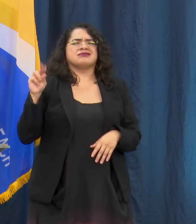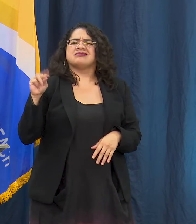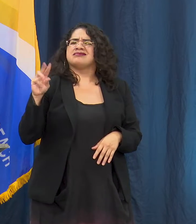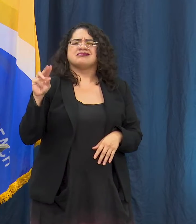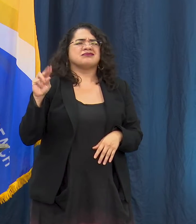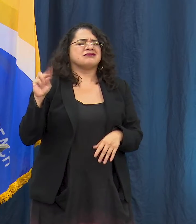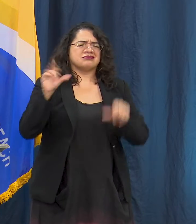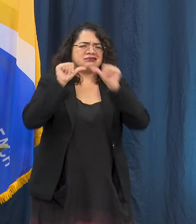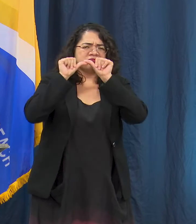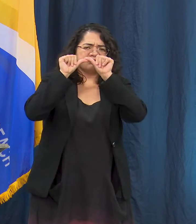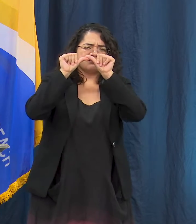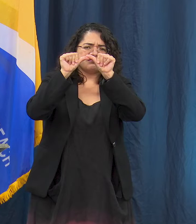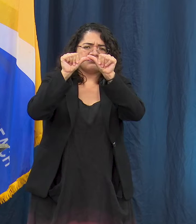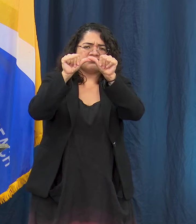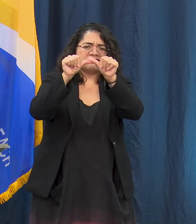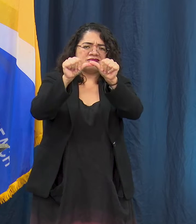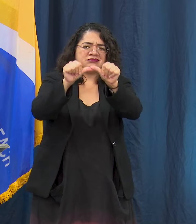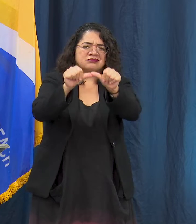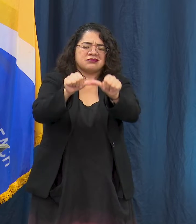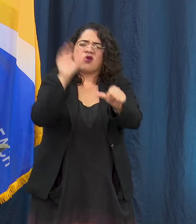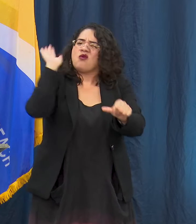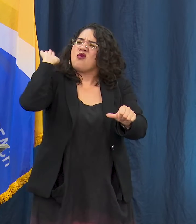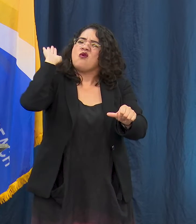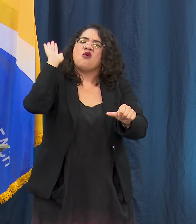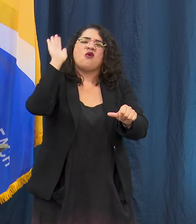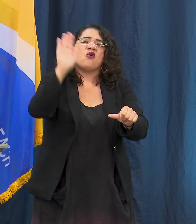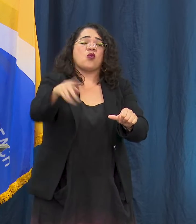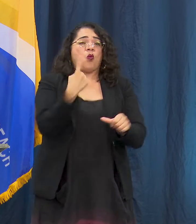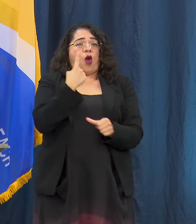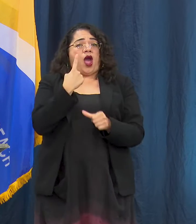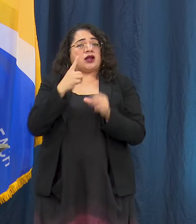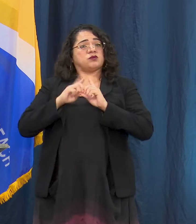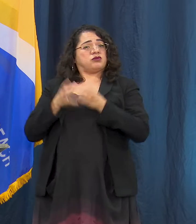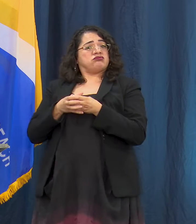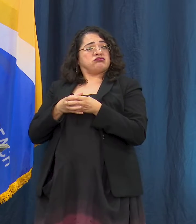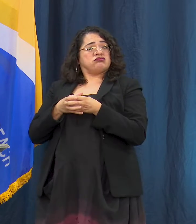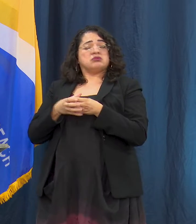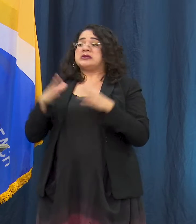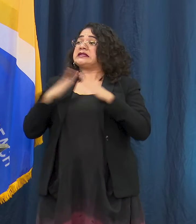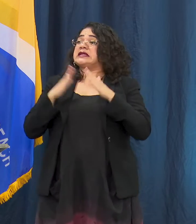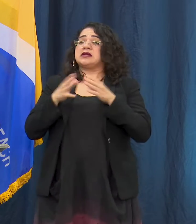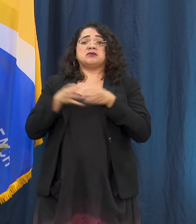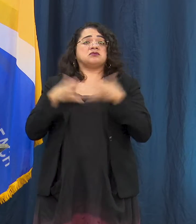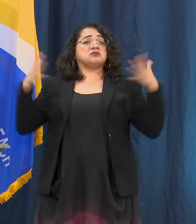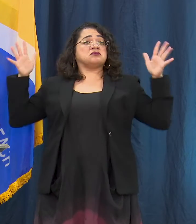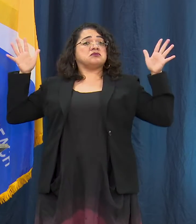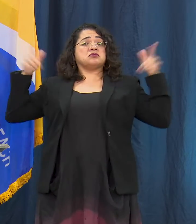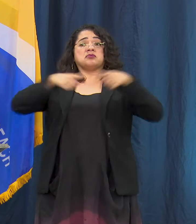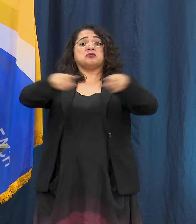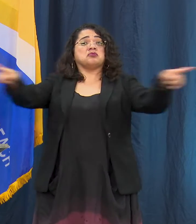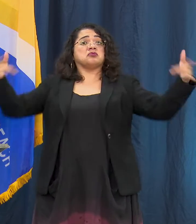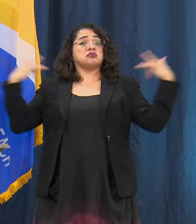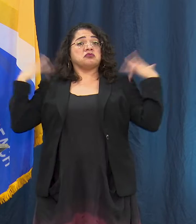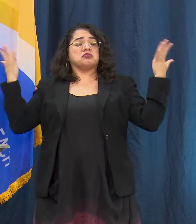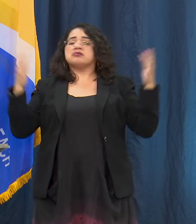one department, it can't be all departments, it can't be just the city, it has to be everybody in our city together and I really look forward to working